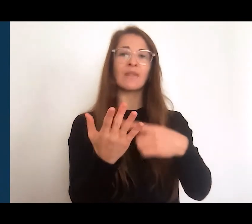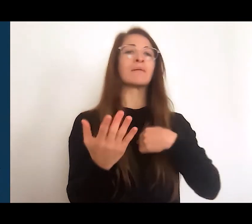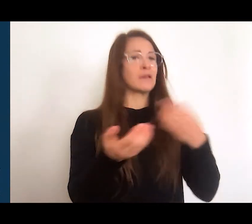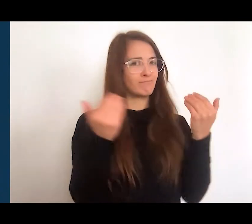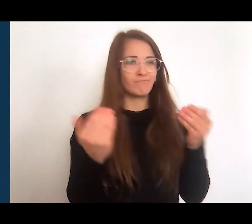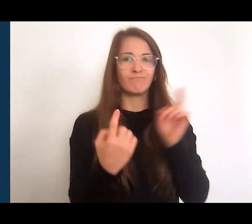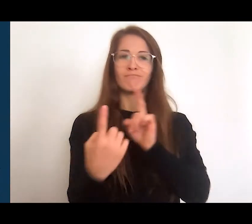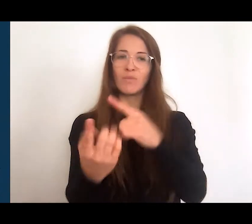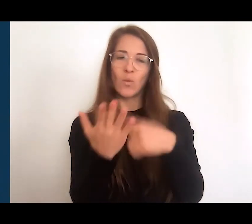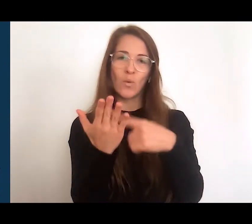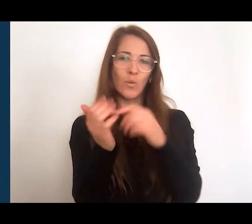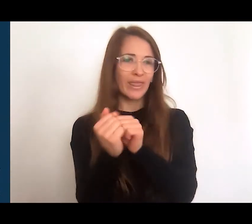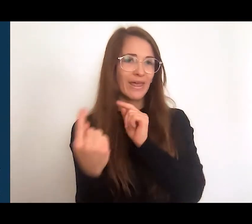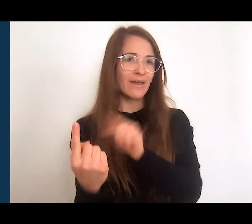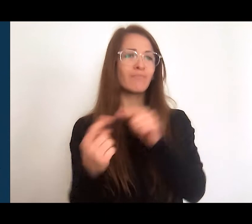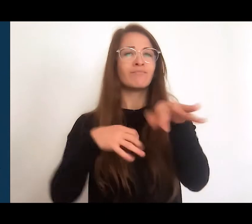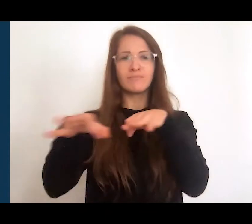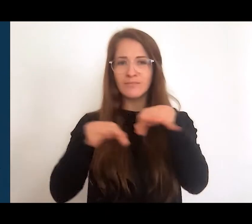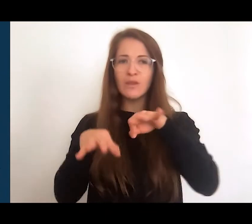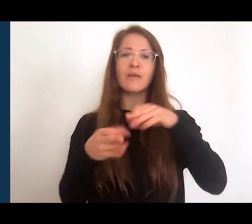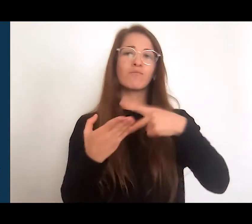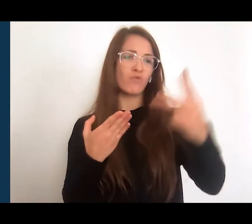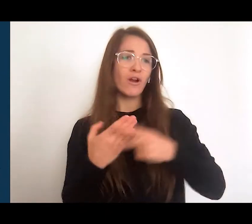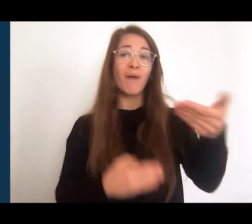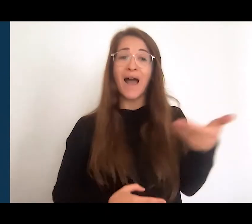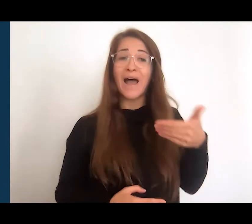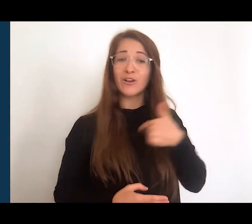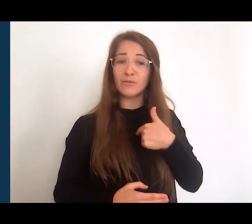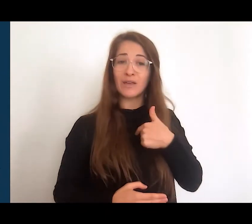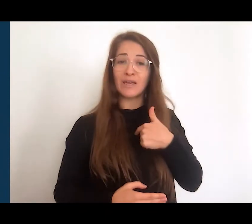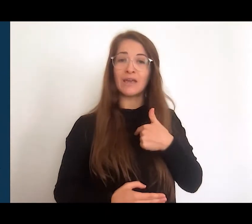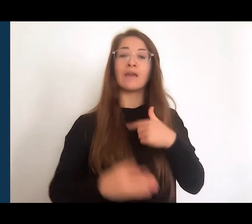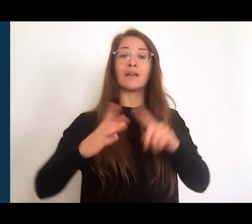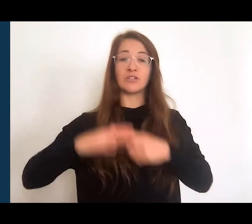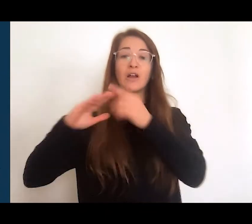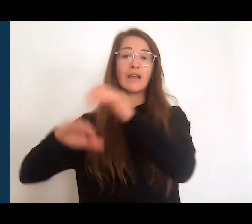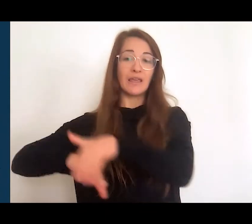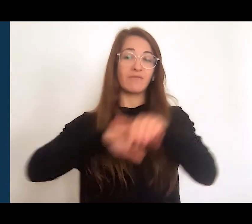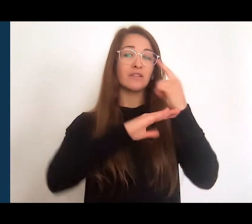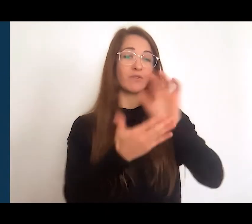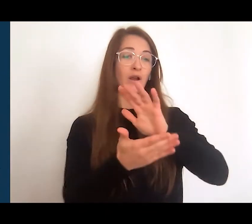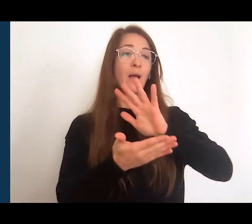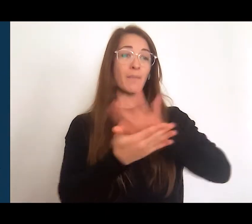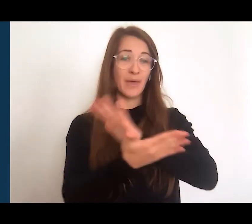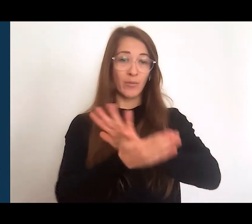PROGRAM, SPEAK TO HIM. I SPOKE TO HIM. HE EXPLAINED THE PROGRAM AND HIRED ME.